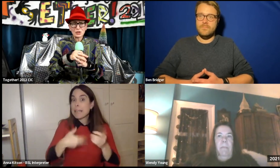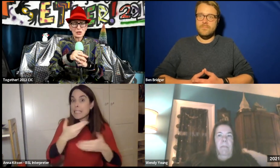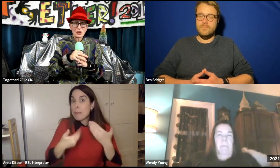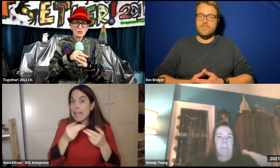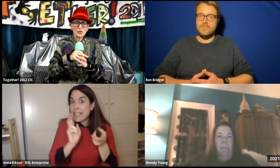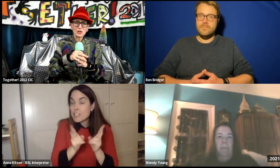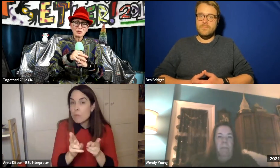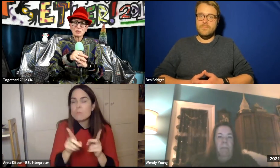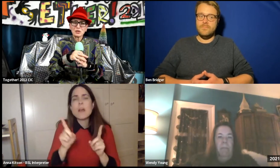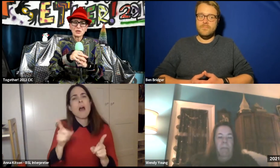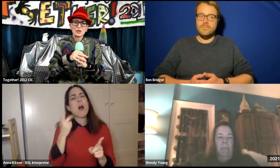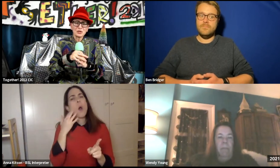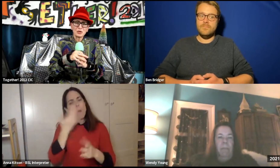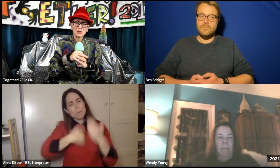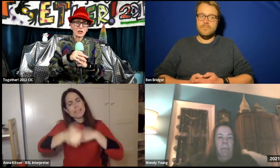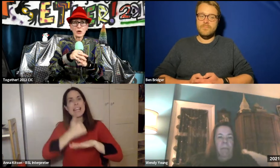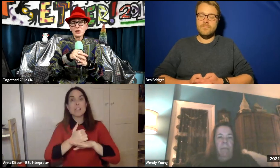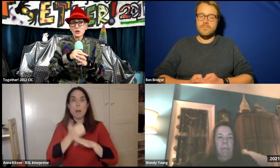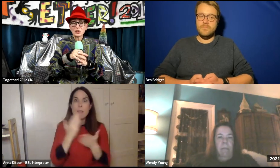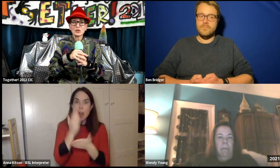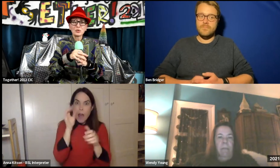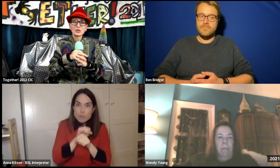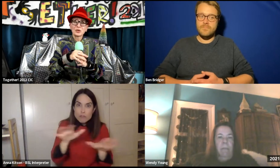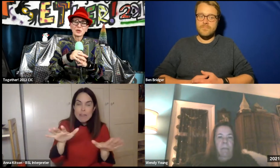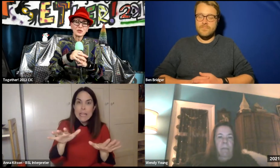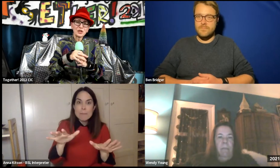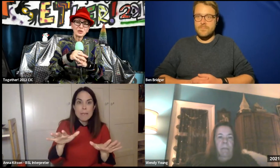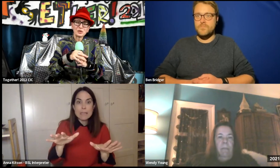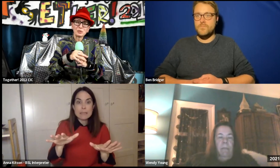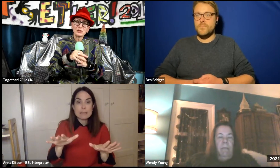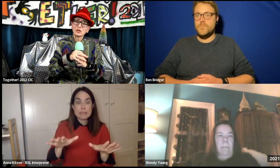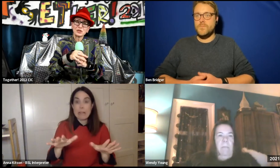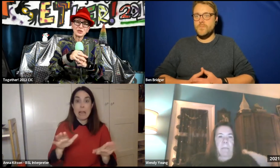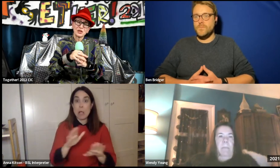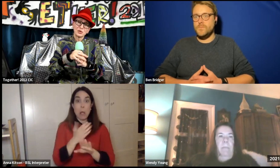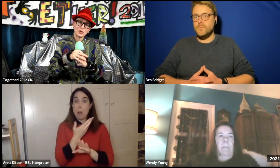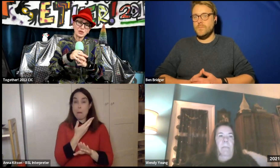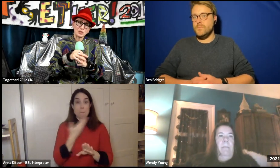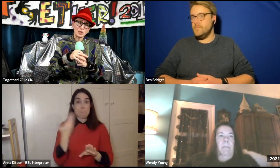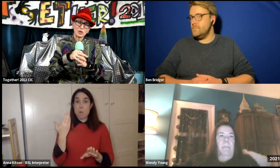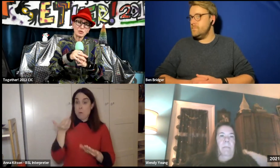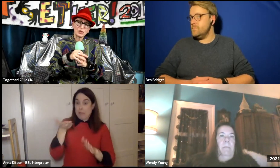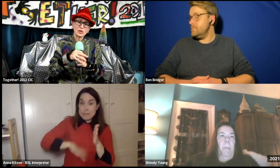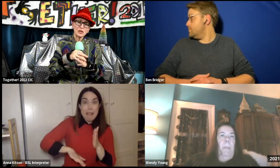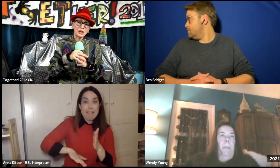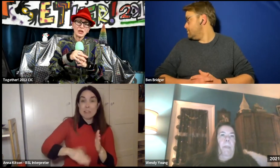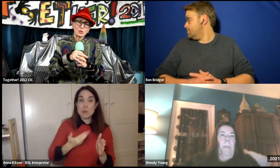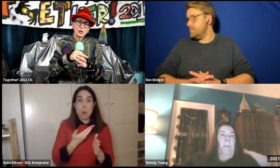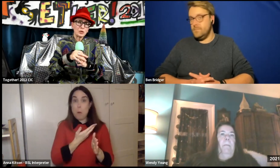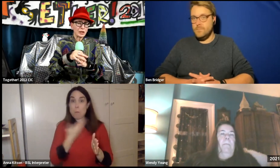live-streaming business with no notice whatsoever, no experience and no idea what we were doing, we quickly